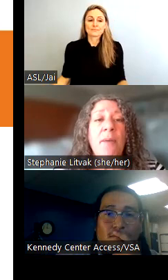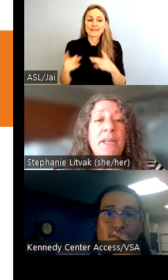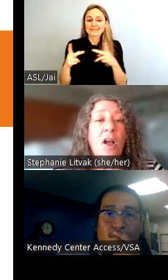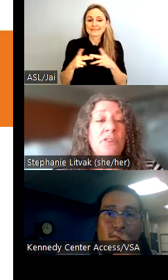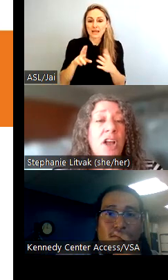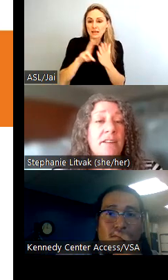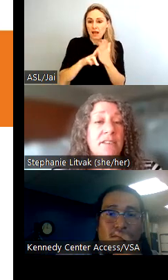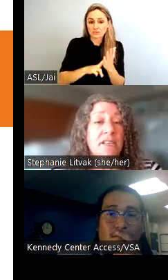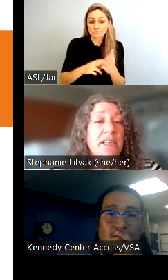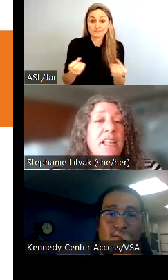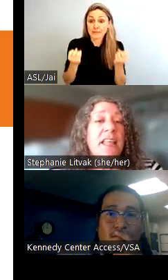How many contracts?